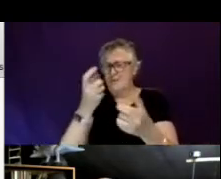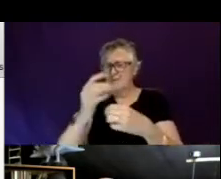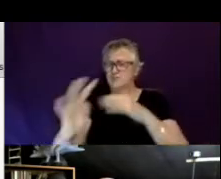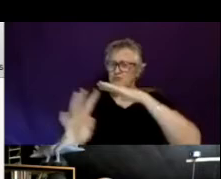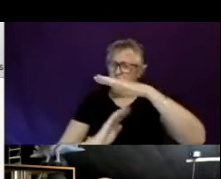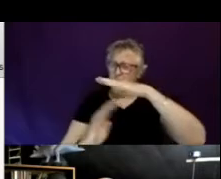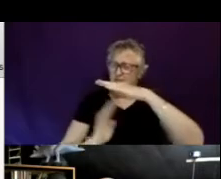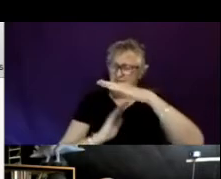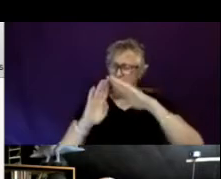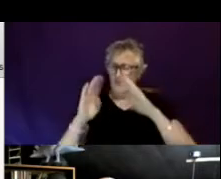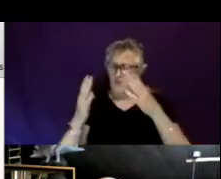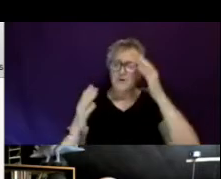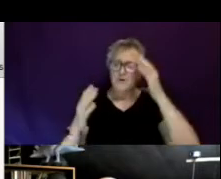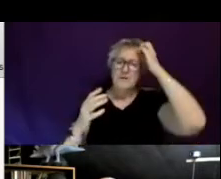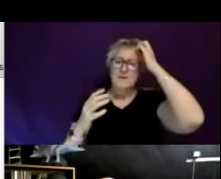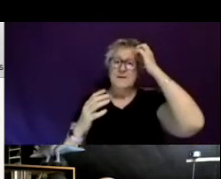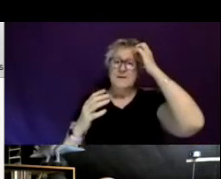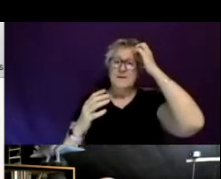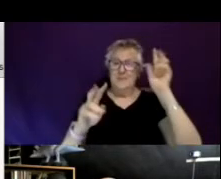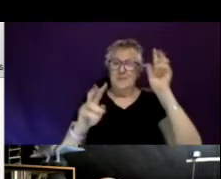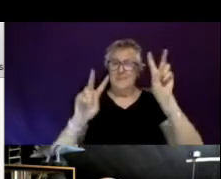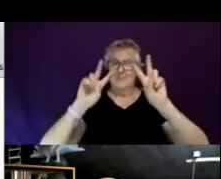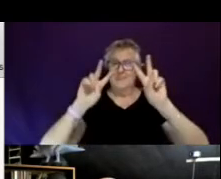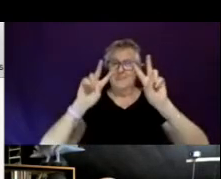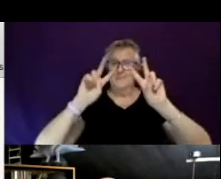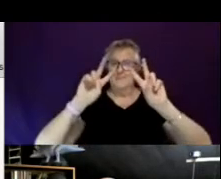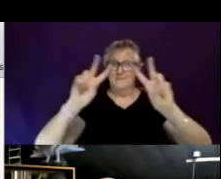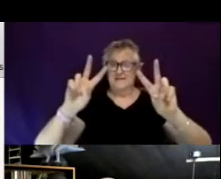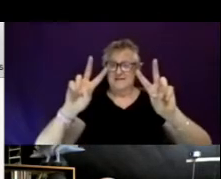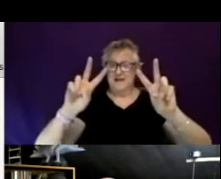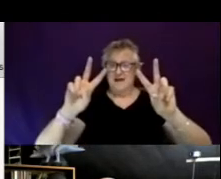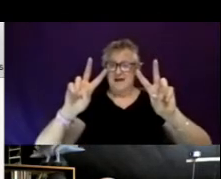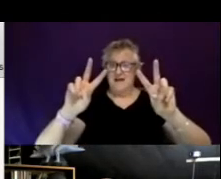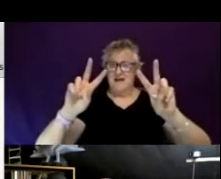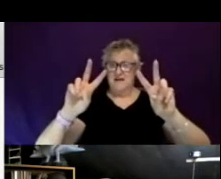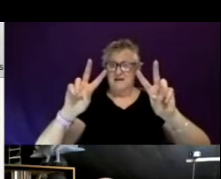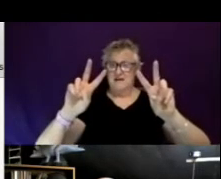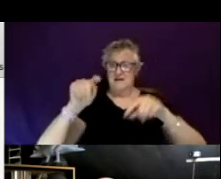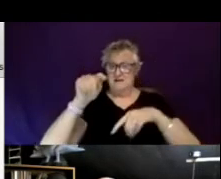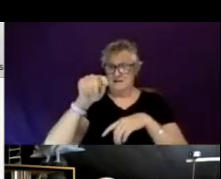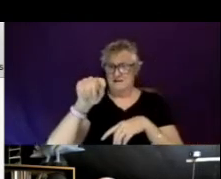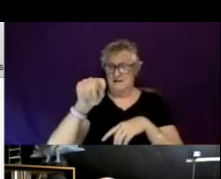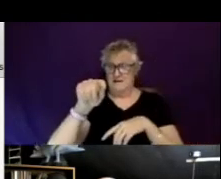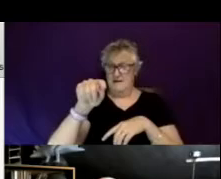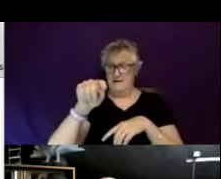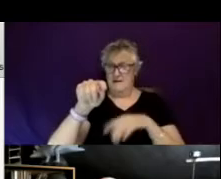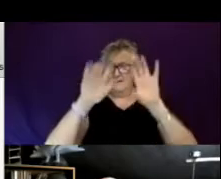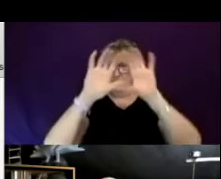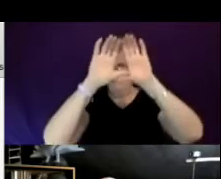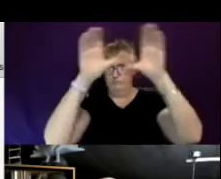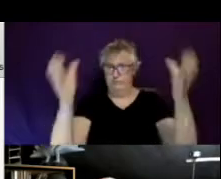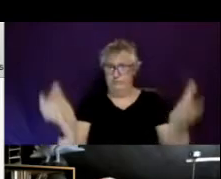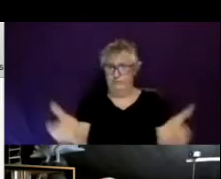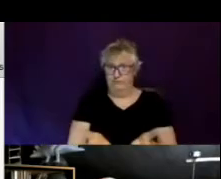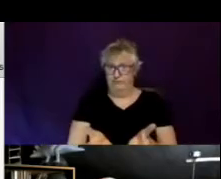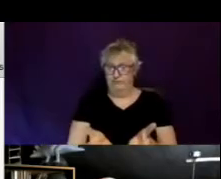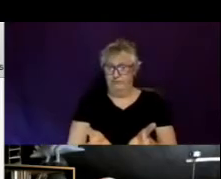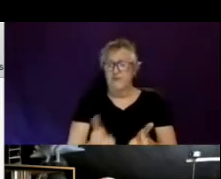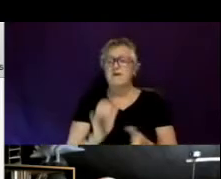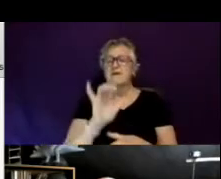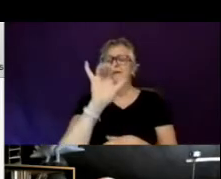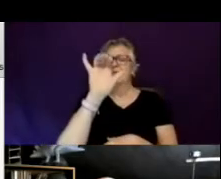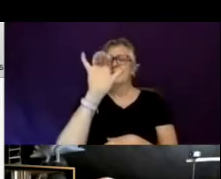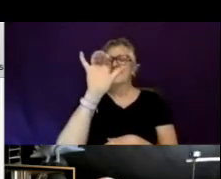with the peace sign, that bronze thing. Um that's used over, uh, by, uh, Jamaica Plain.